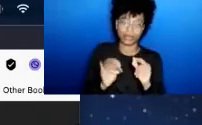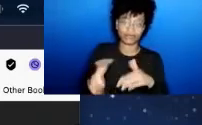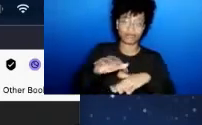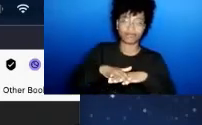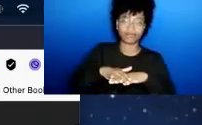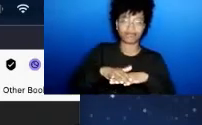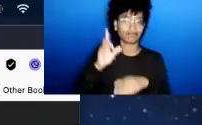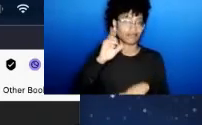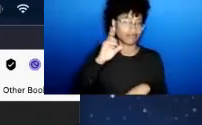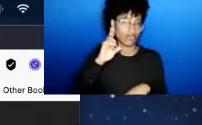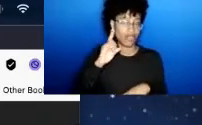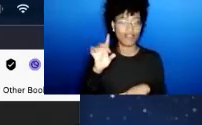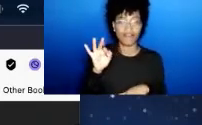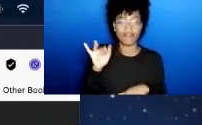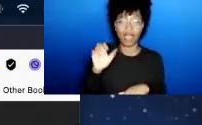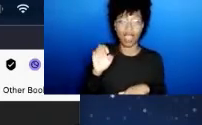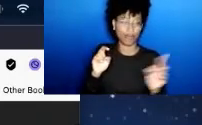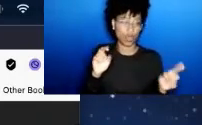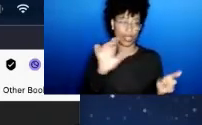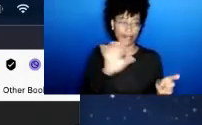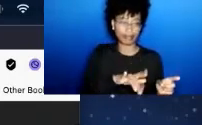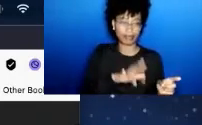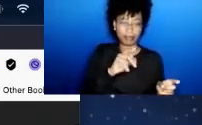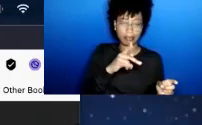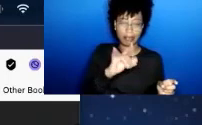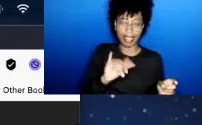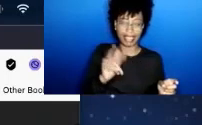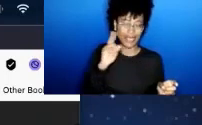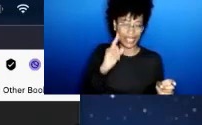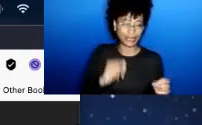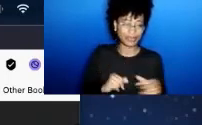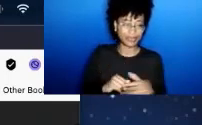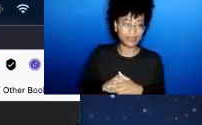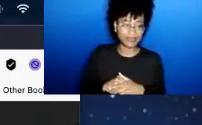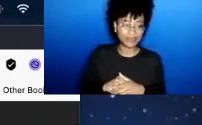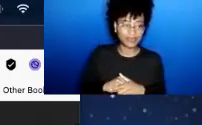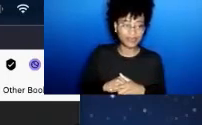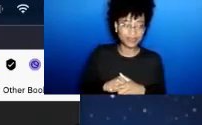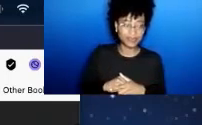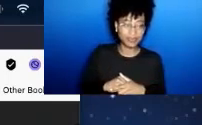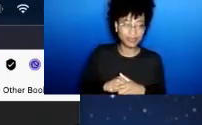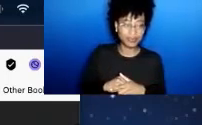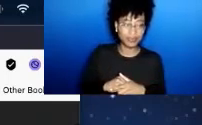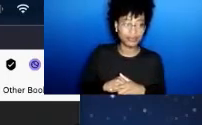play this just so you can hear. 06:35:36 >> SPEAKER: Students experience the